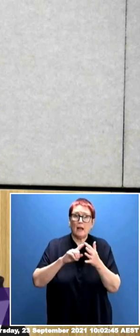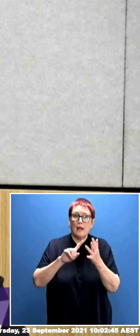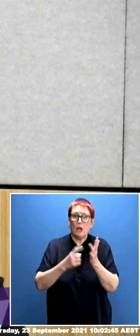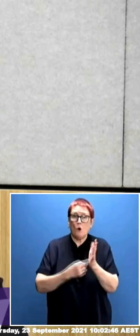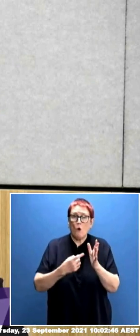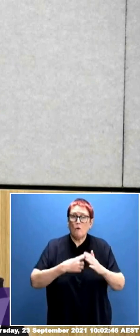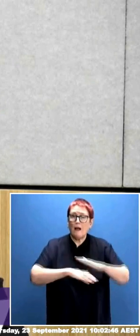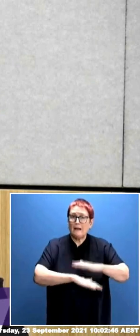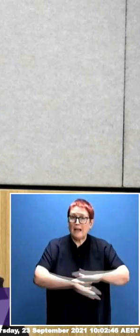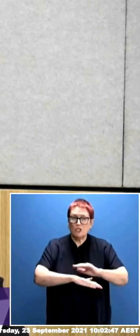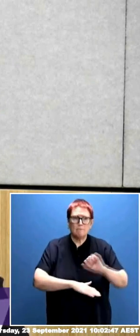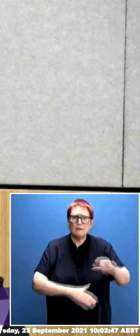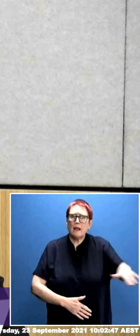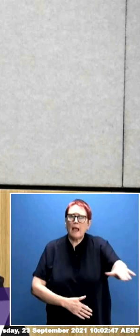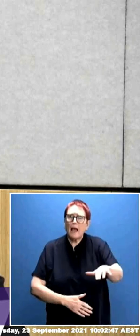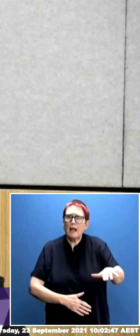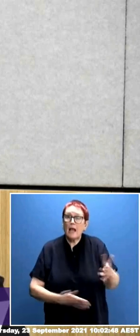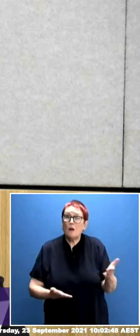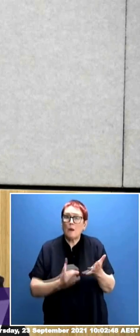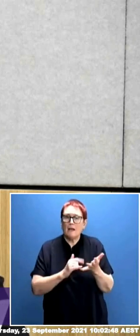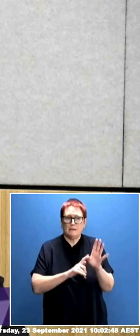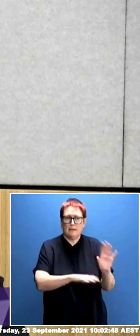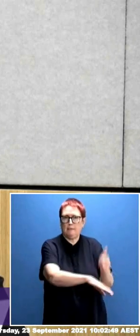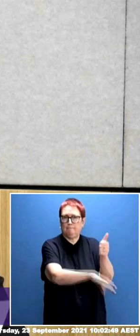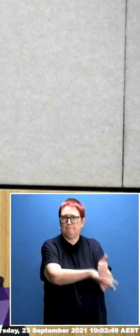Their land is where the City of Sydney is now located.